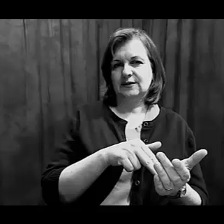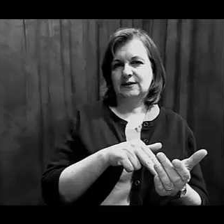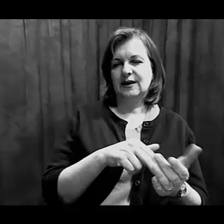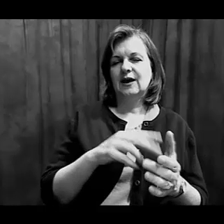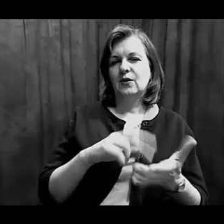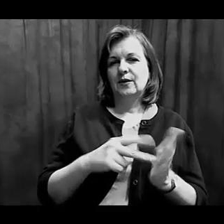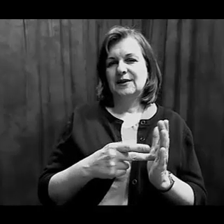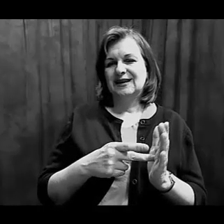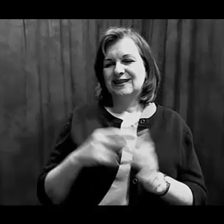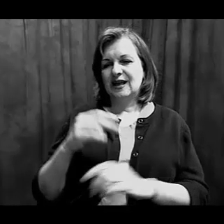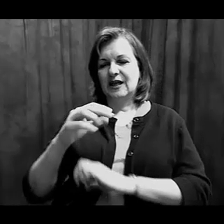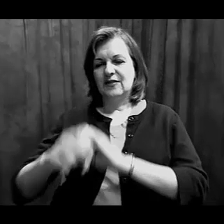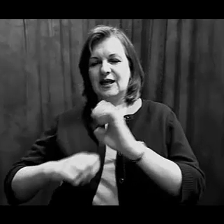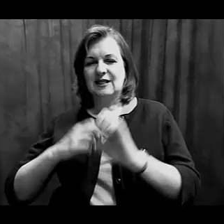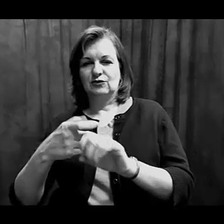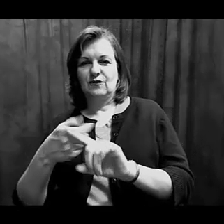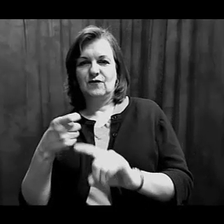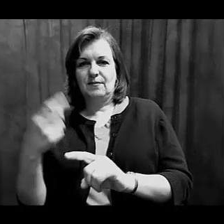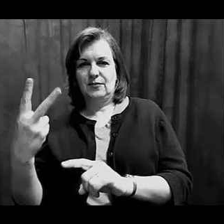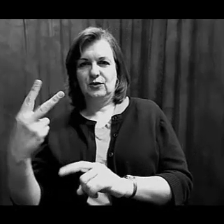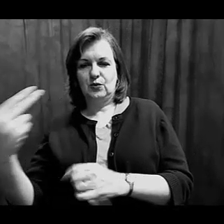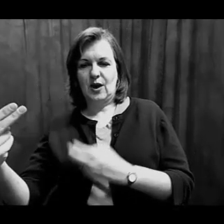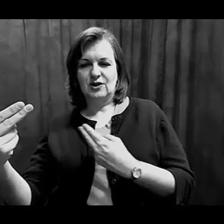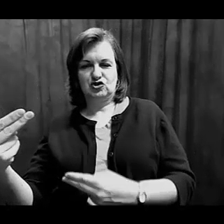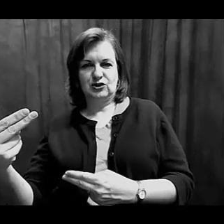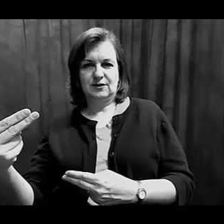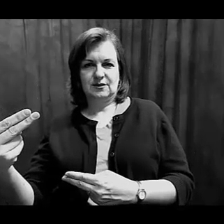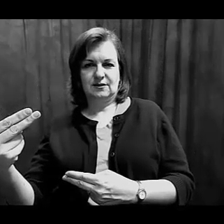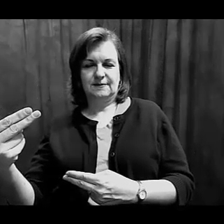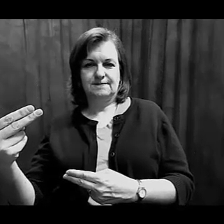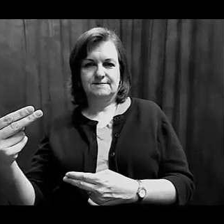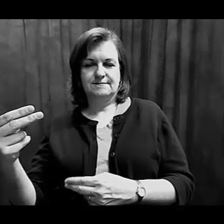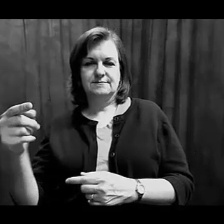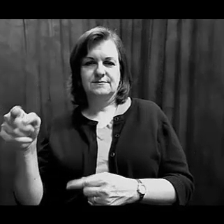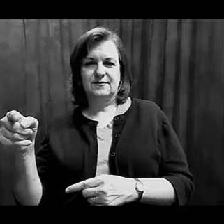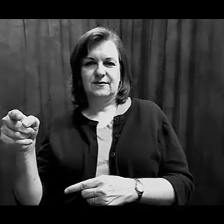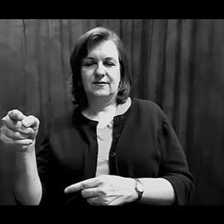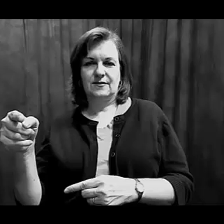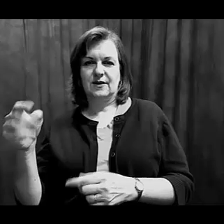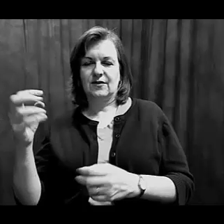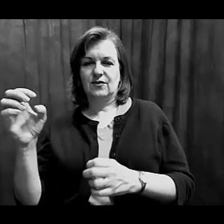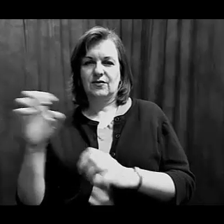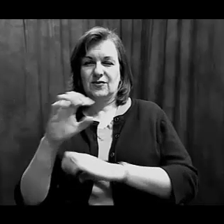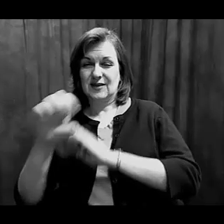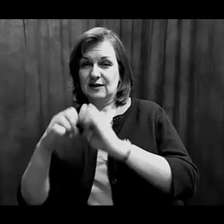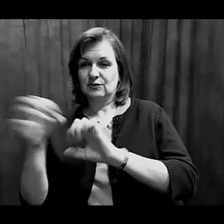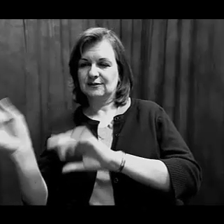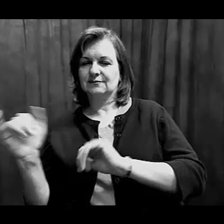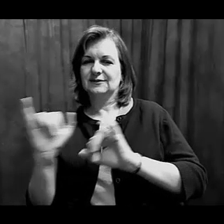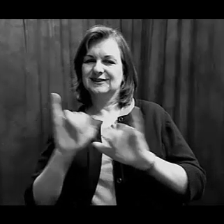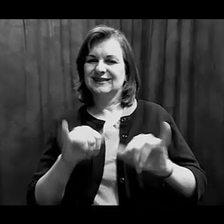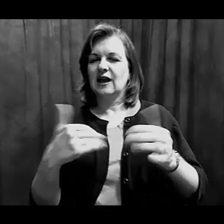more around the oxygen so it's getting those electrons from hydrogen -- say it's these 2